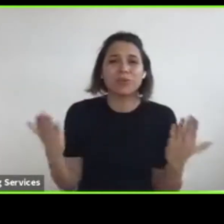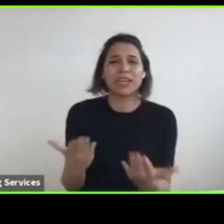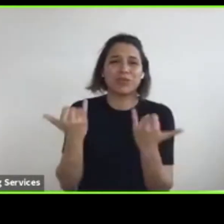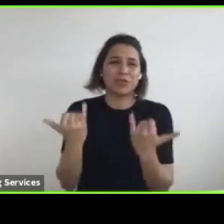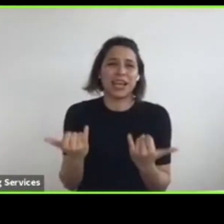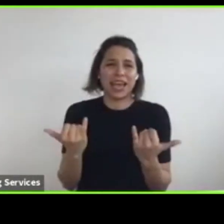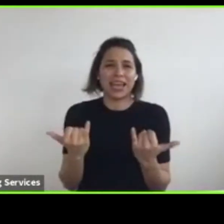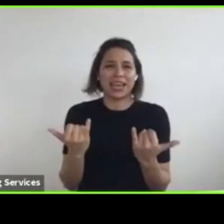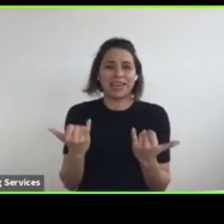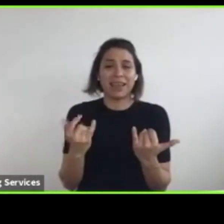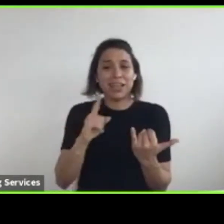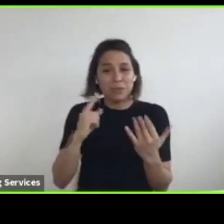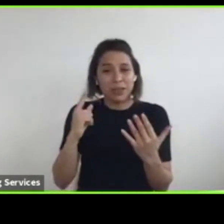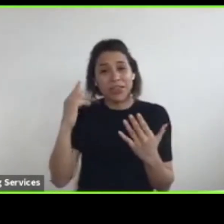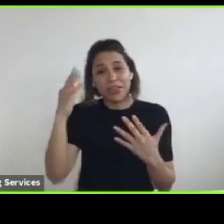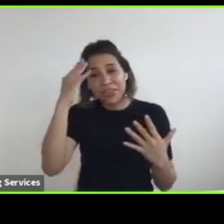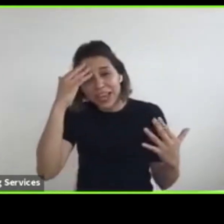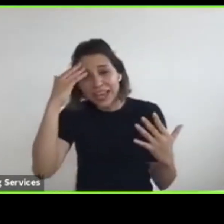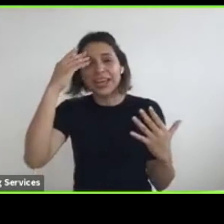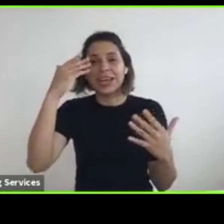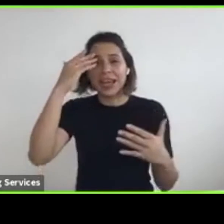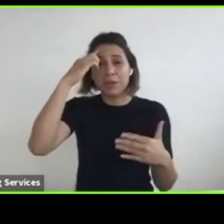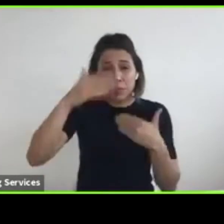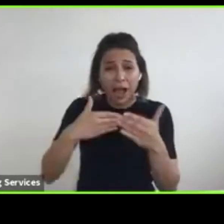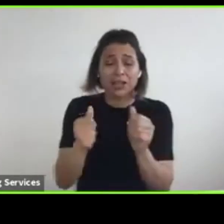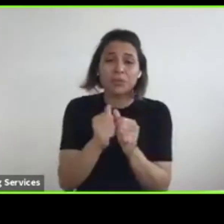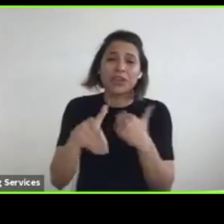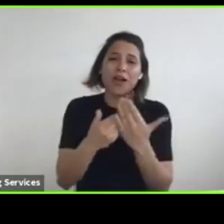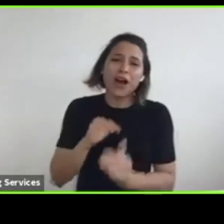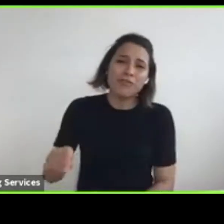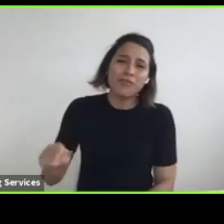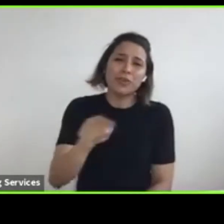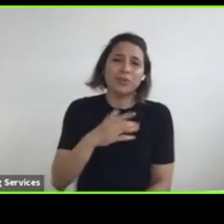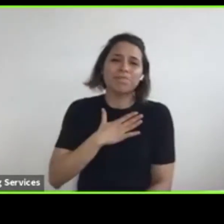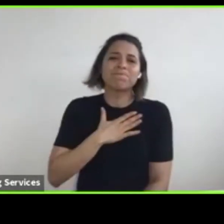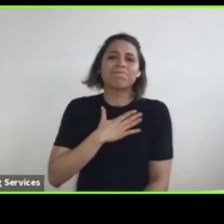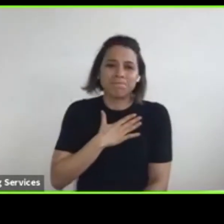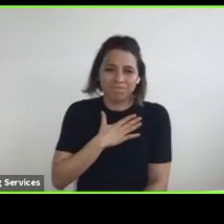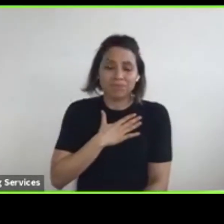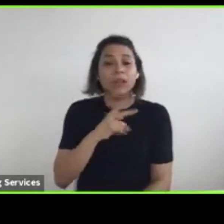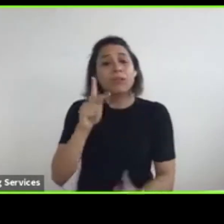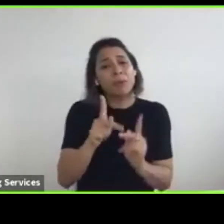AND PROCESSING WITH YOU-ALL, AND THOSE OF YOU WHO HAVE HEARD ME SPEAK, BEFORE KNOW THAT